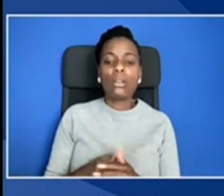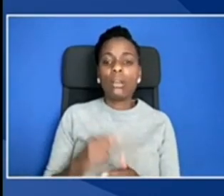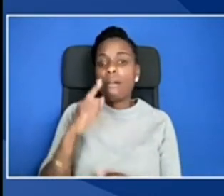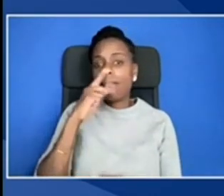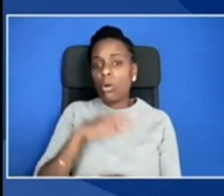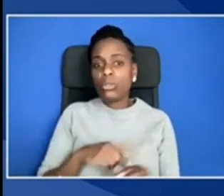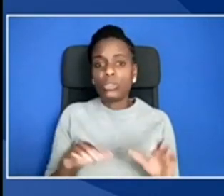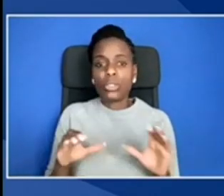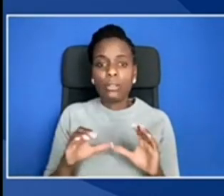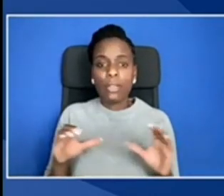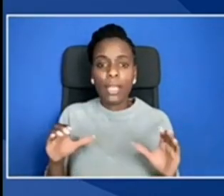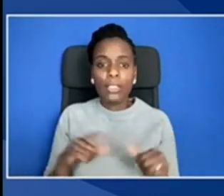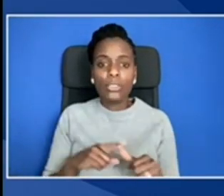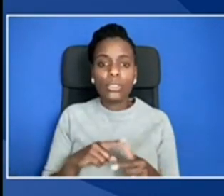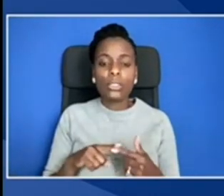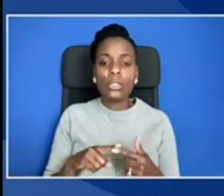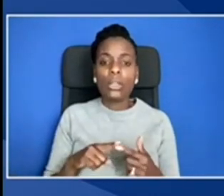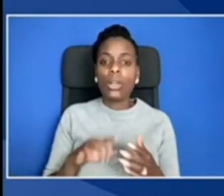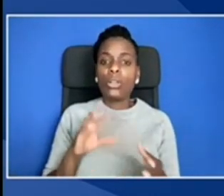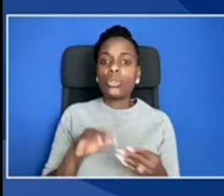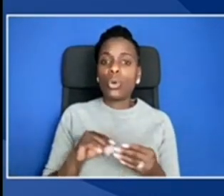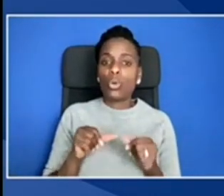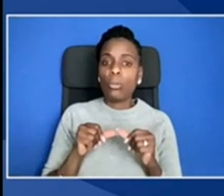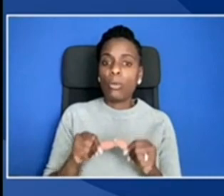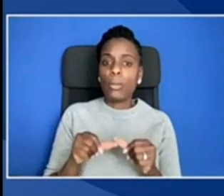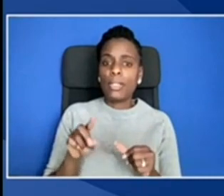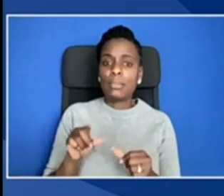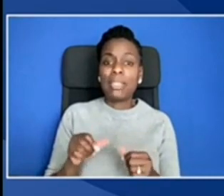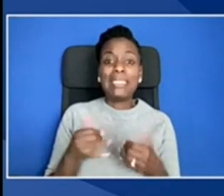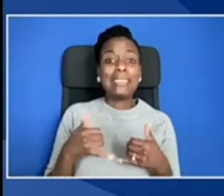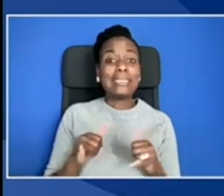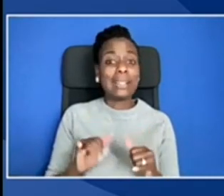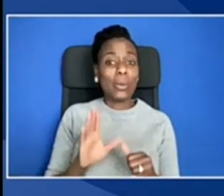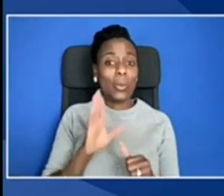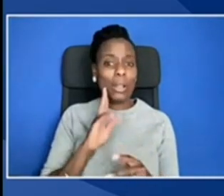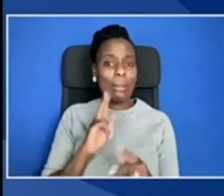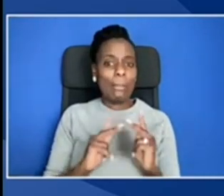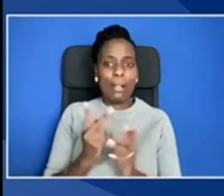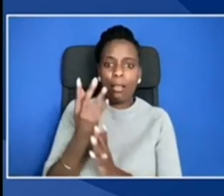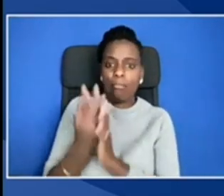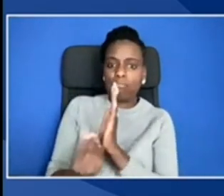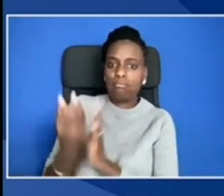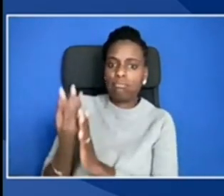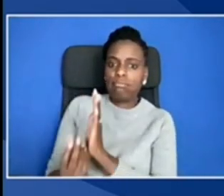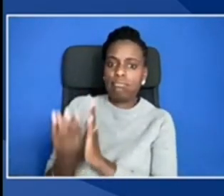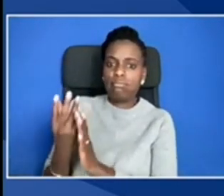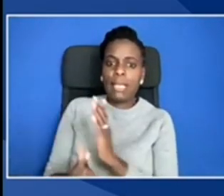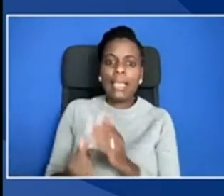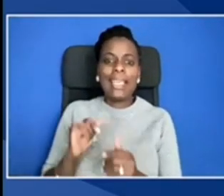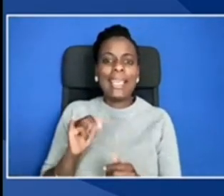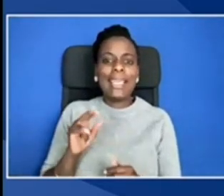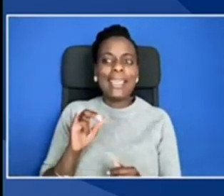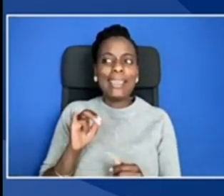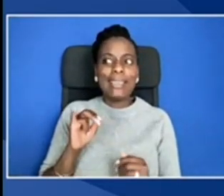and permanent disability, etcetera, there will always be people who are missed despite being eligible who would still need to apply.